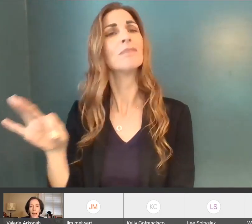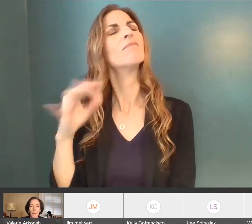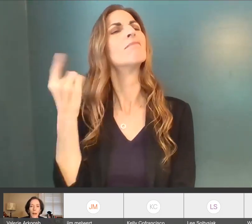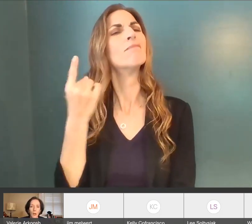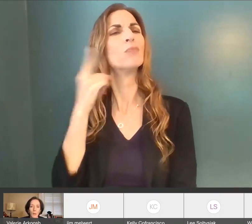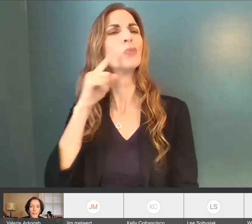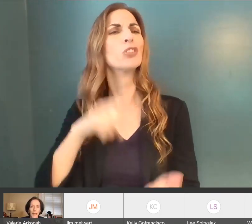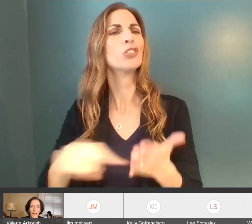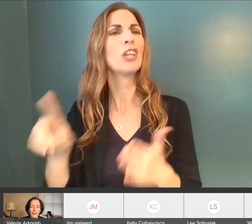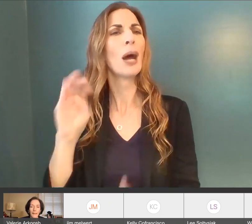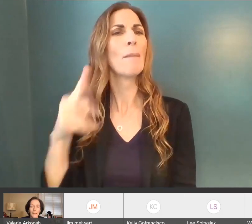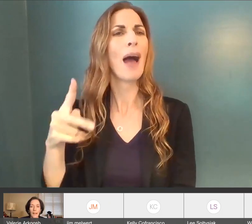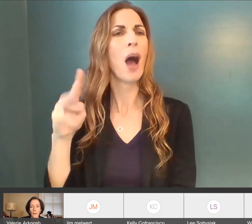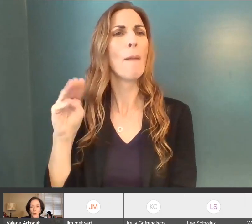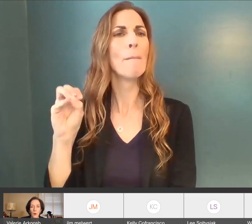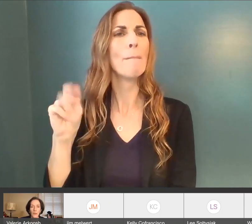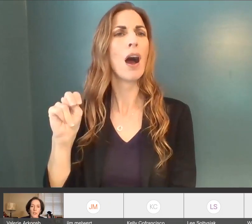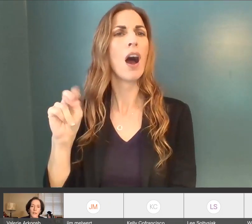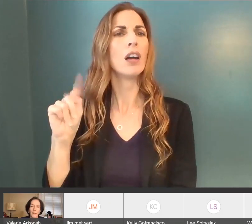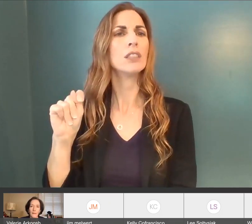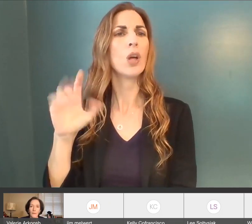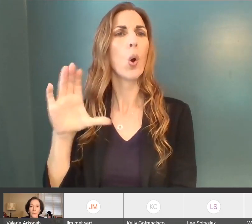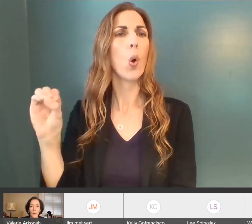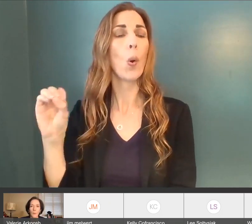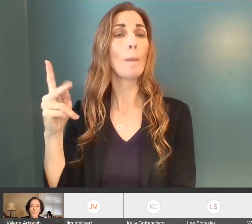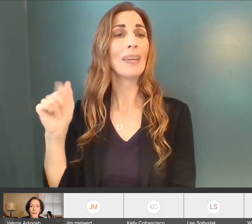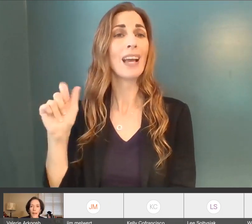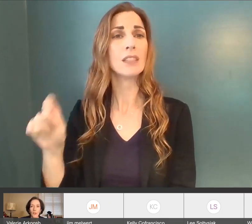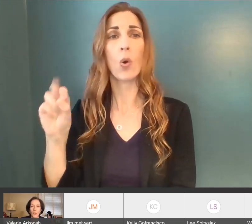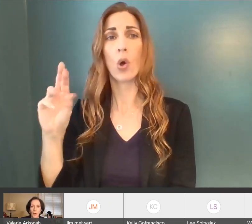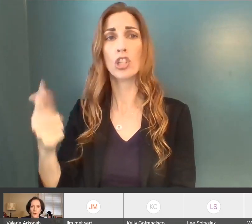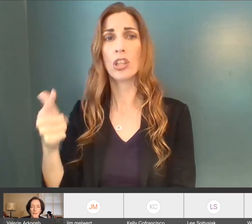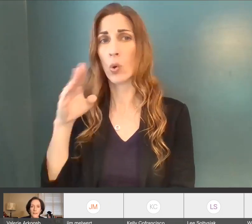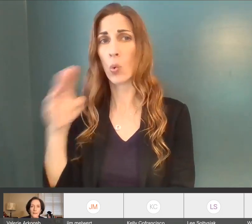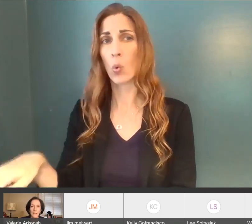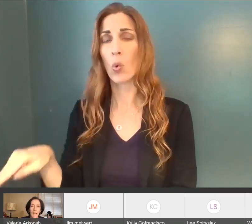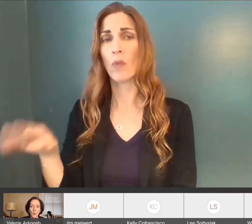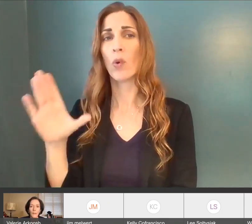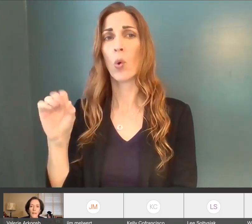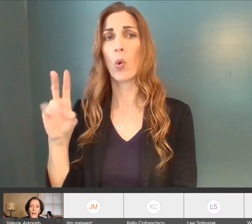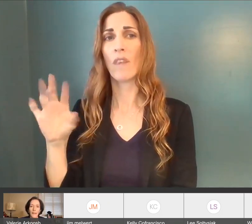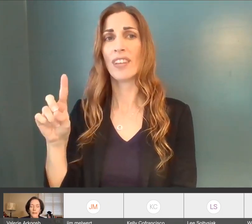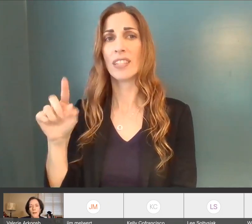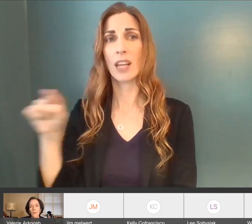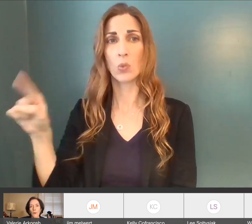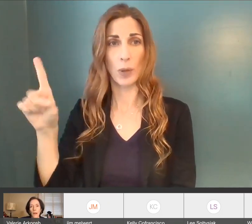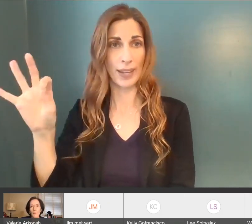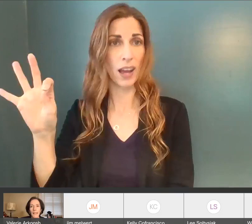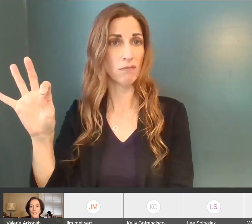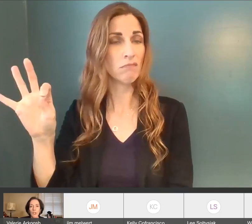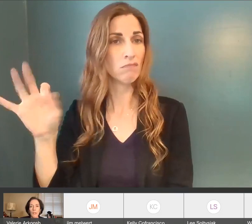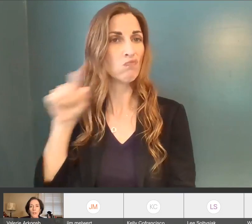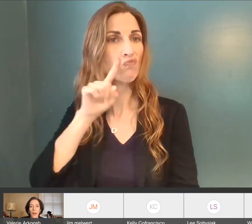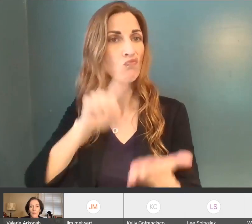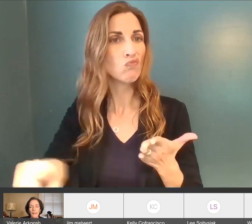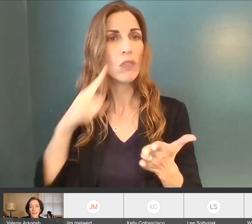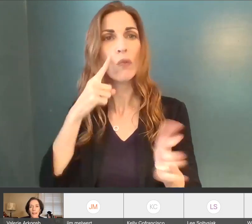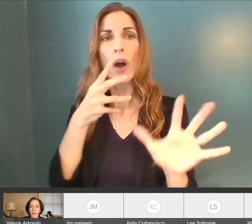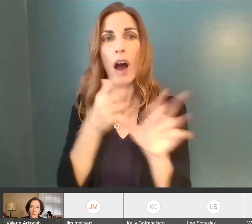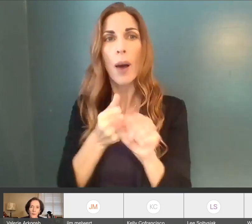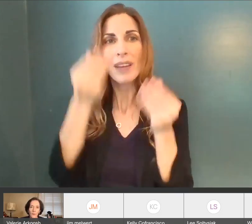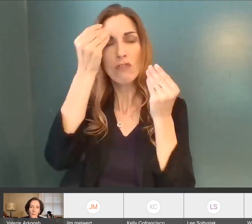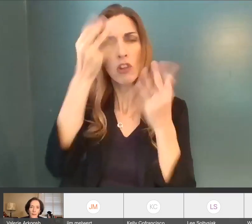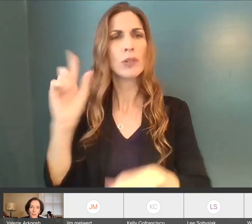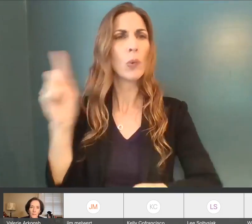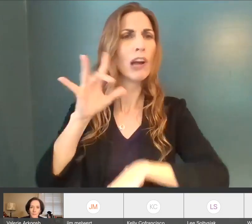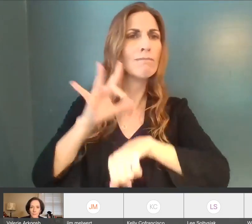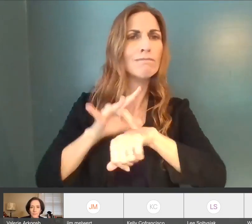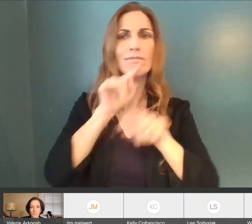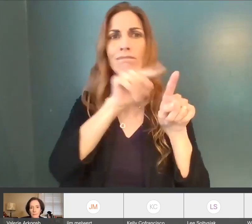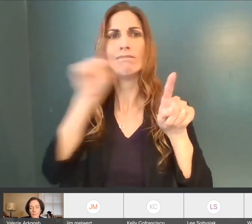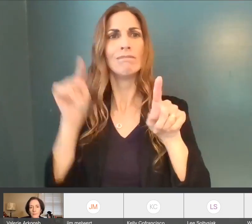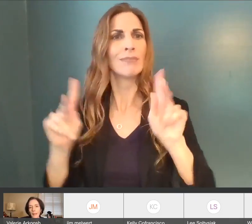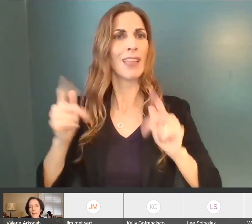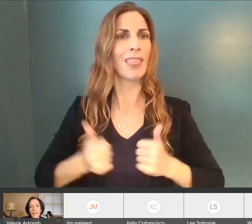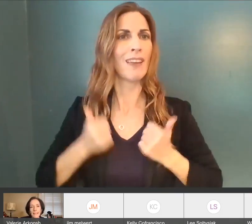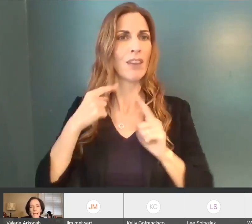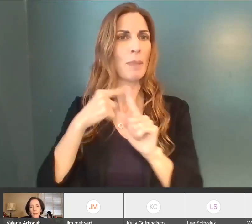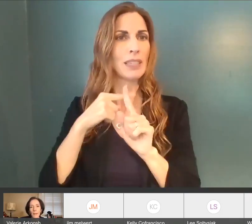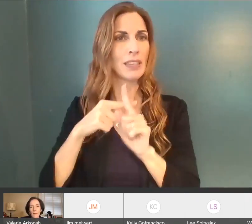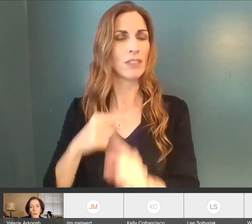at www.montcopa.org/COVID-19 for updated geographic and other information. Today we have